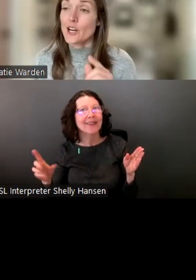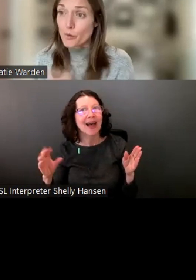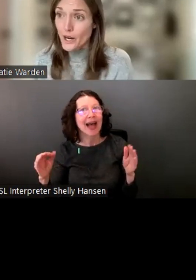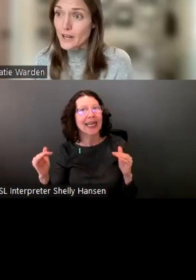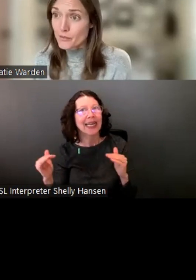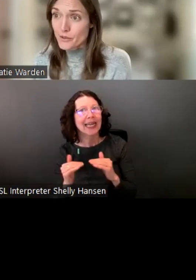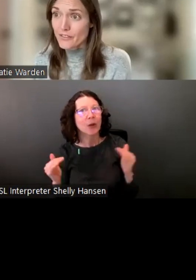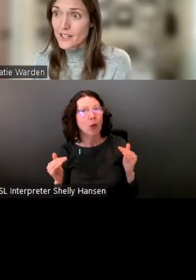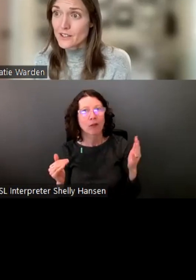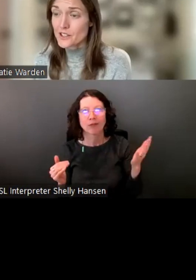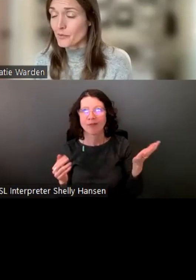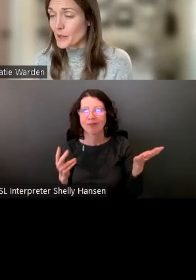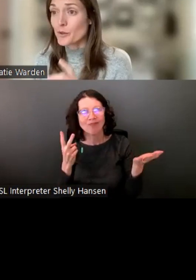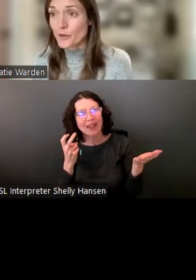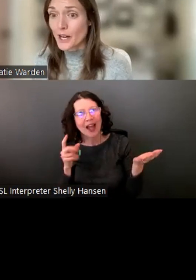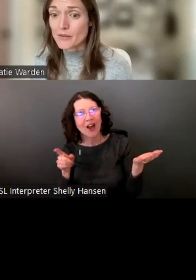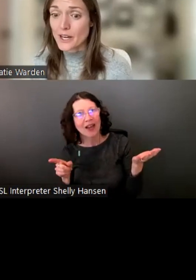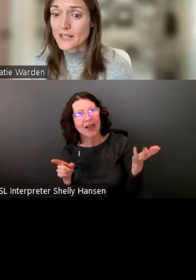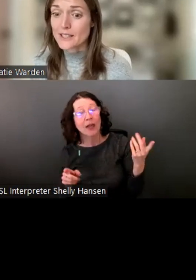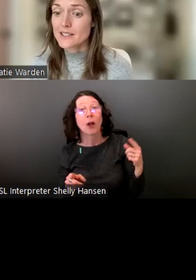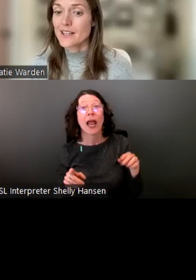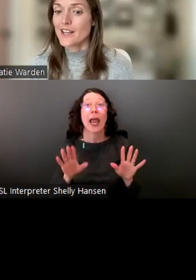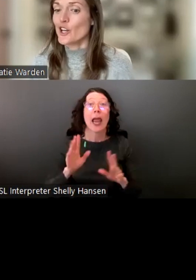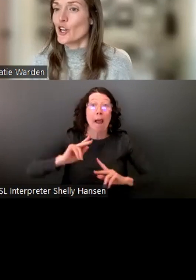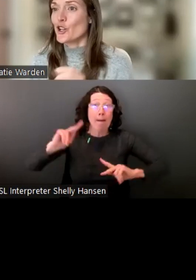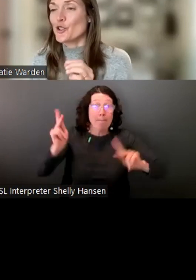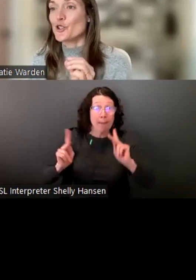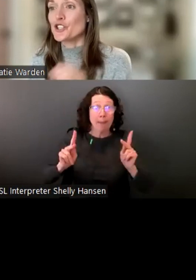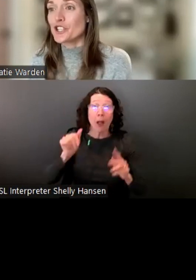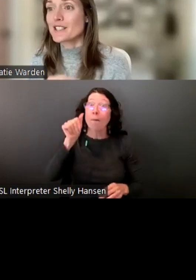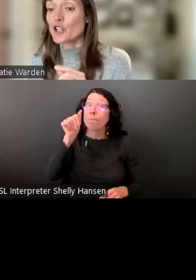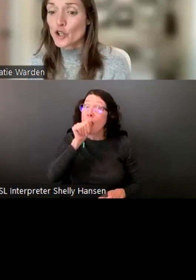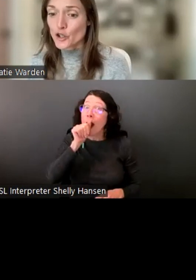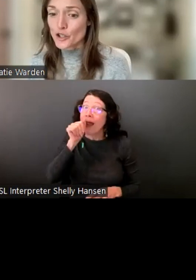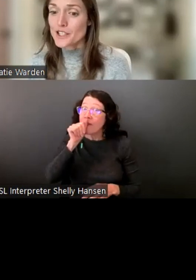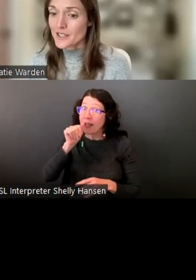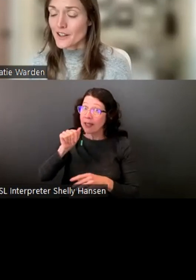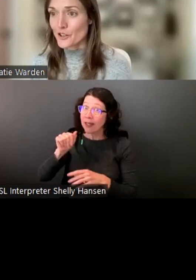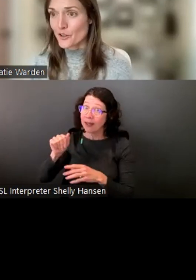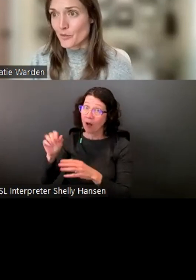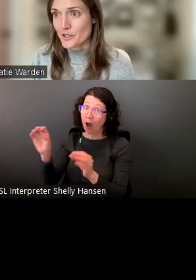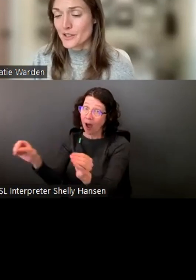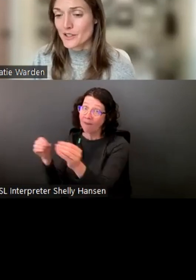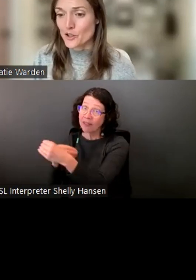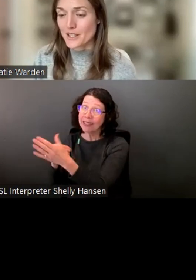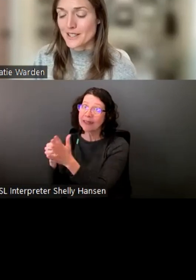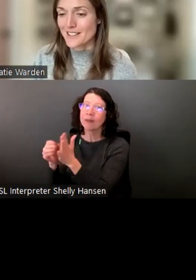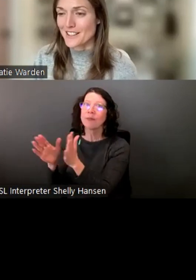Now, private providers, people in private practice, you're just encouraged to honor the person's choice.